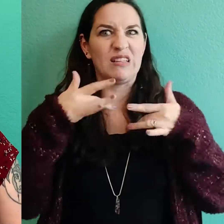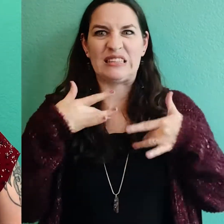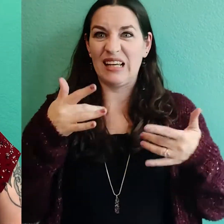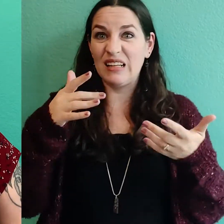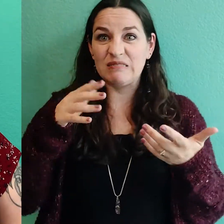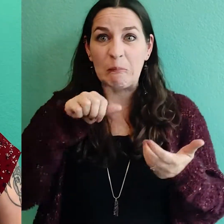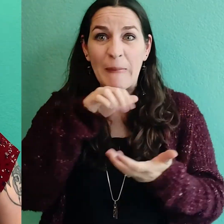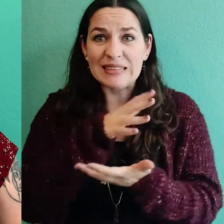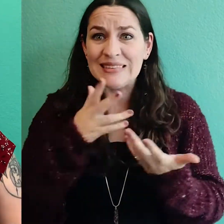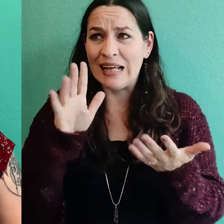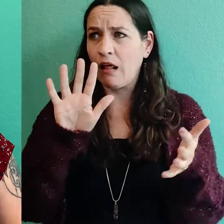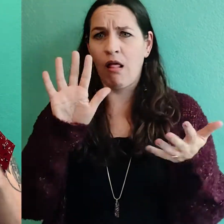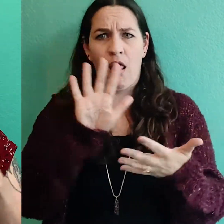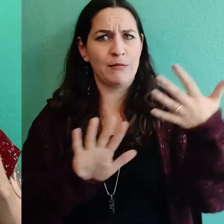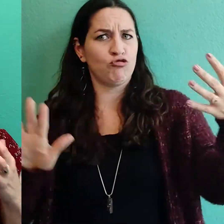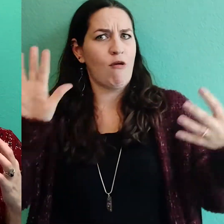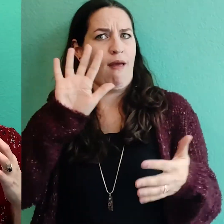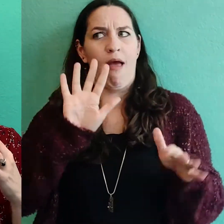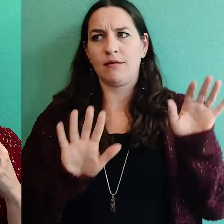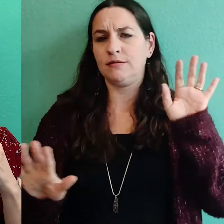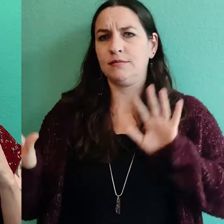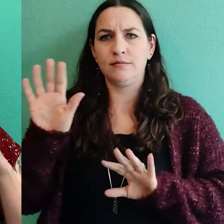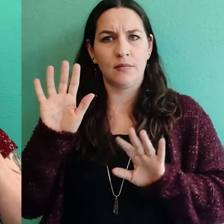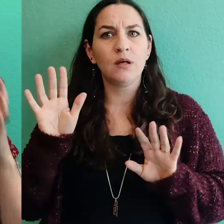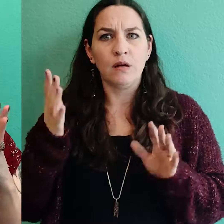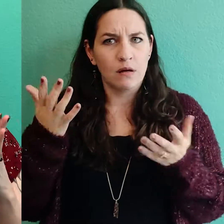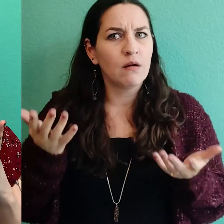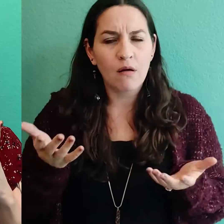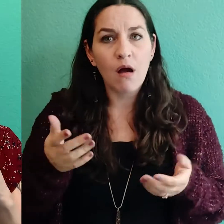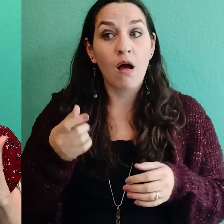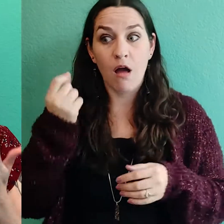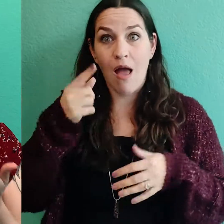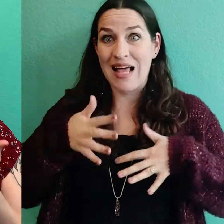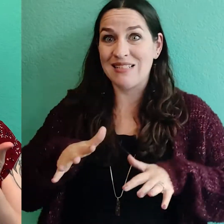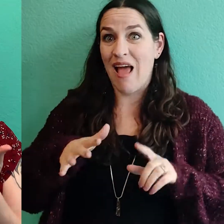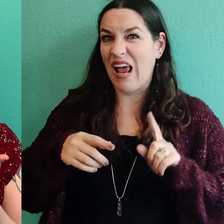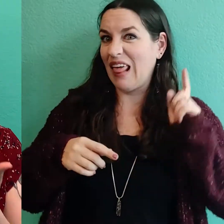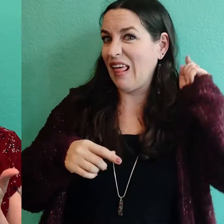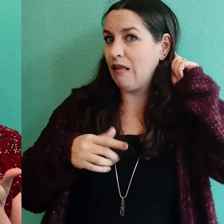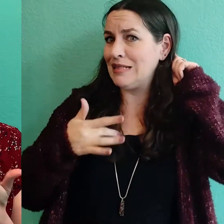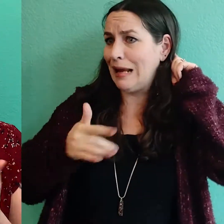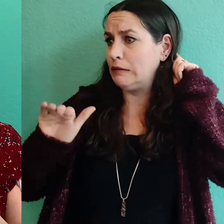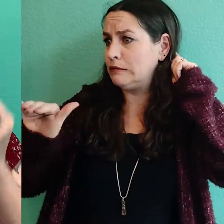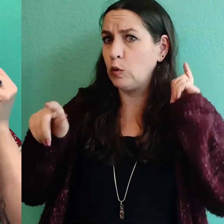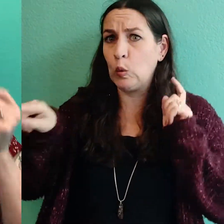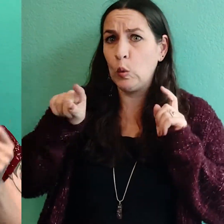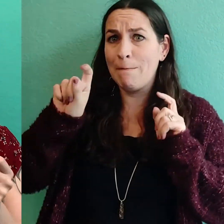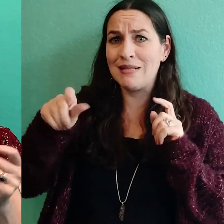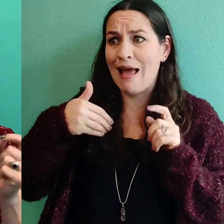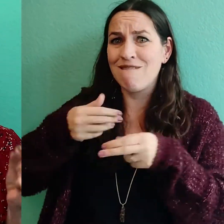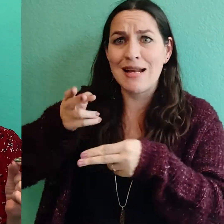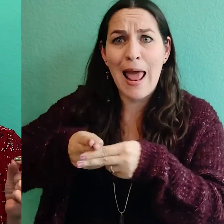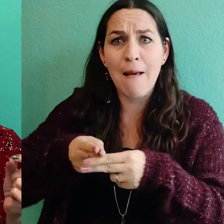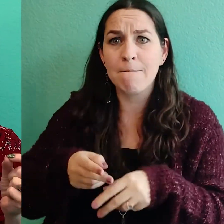unclear; and anxiety says, let's categorize everything, let's name everything, let's understand everything.